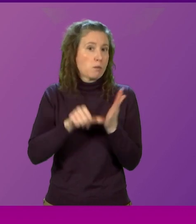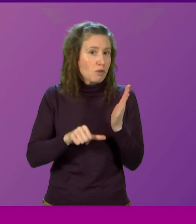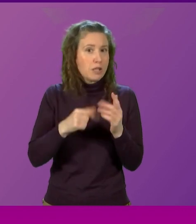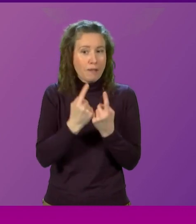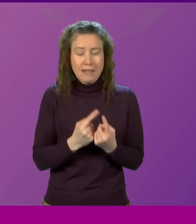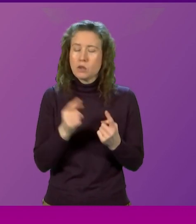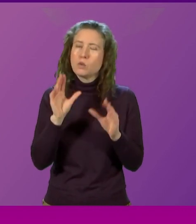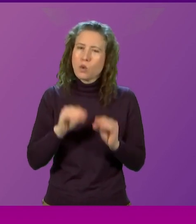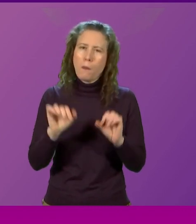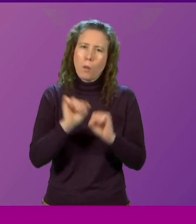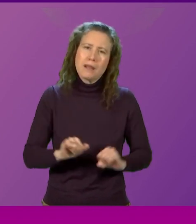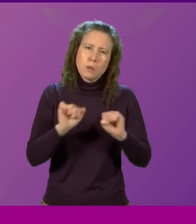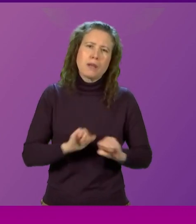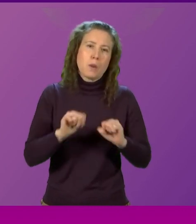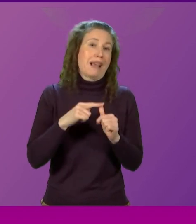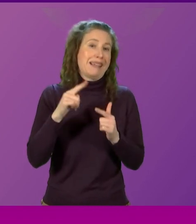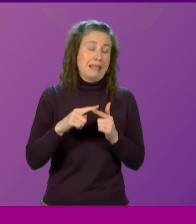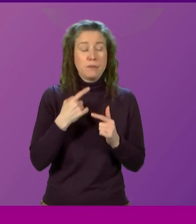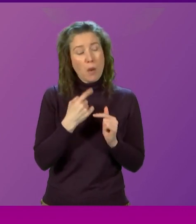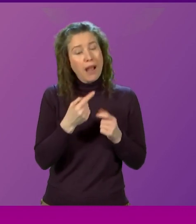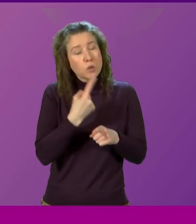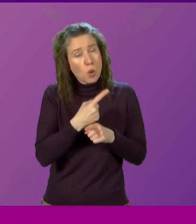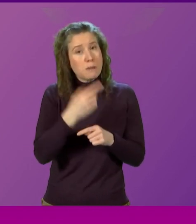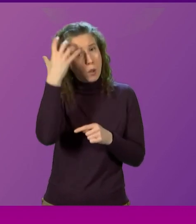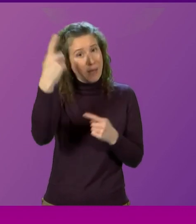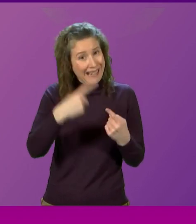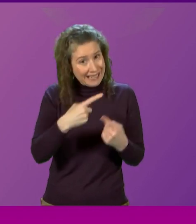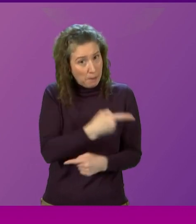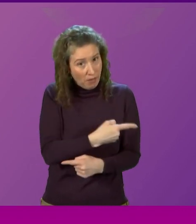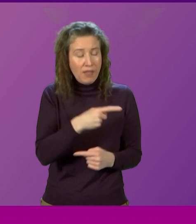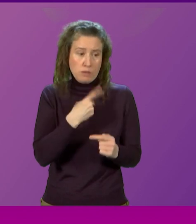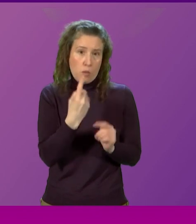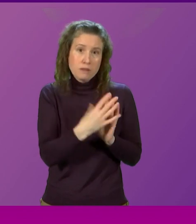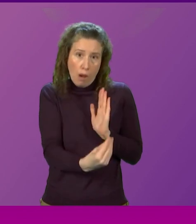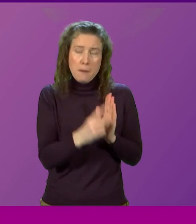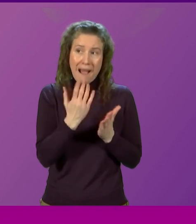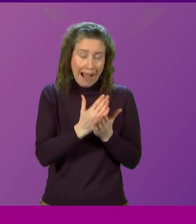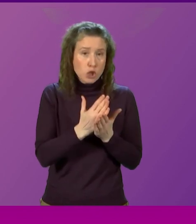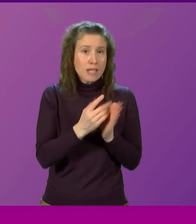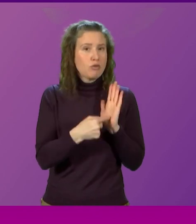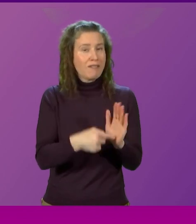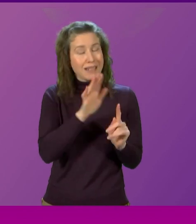As I said, the examples that I gave in relation to the Queen Elizabeth reflect that wider national work.